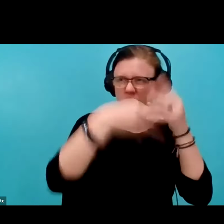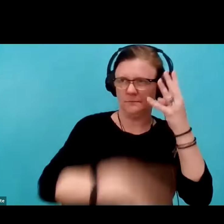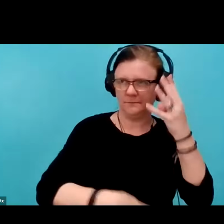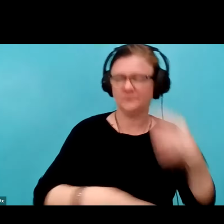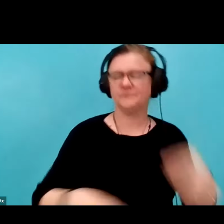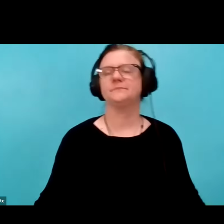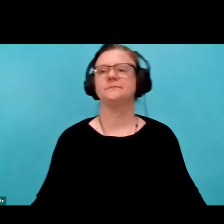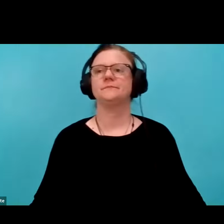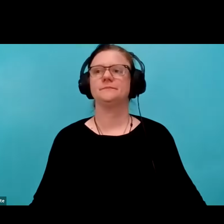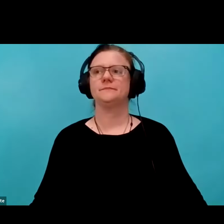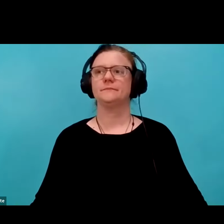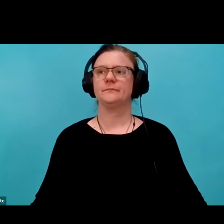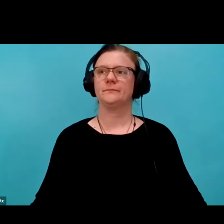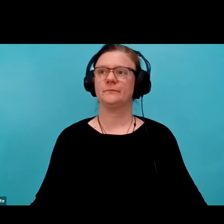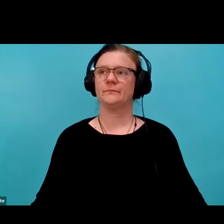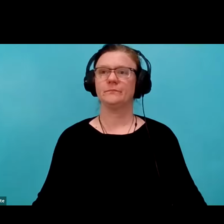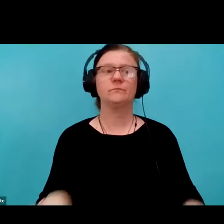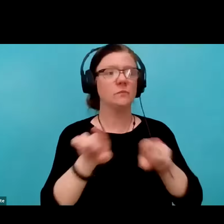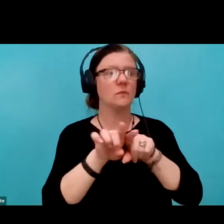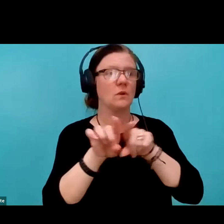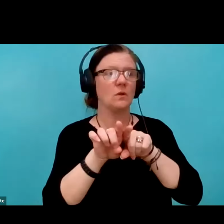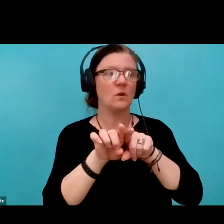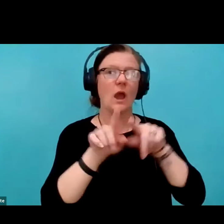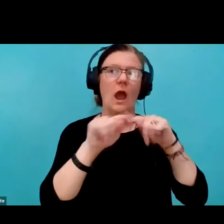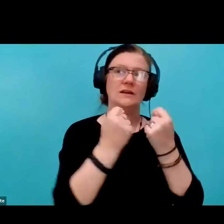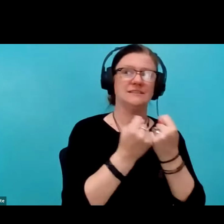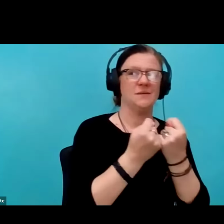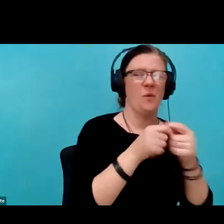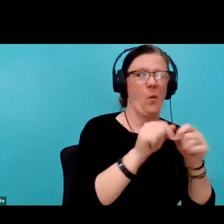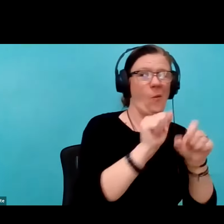Jonathan de Armas: Our team is also known for working and playing at the cutting edge of technology.